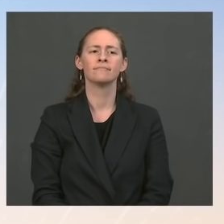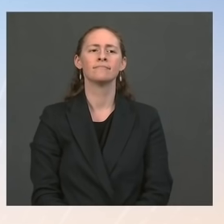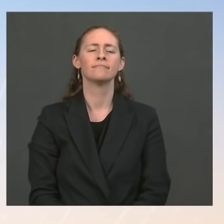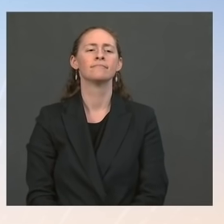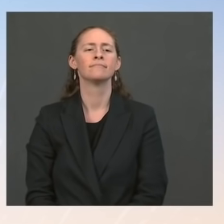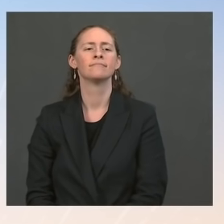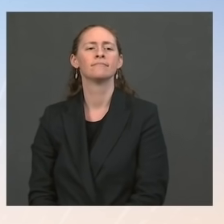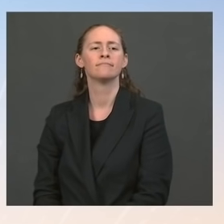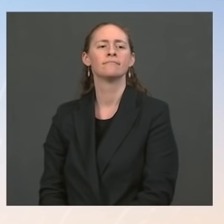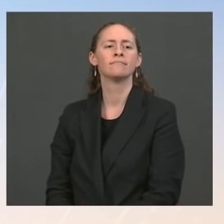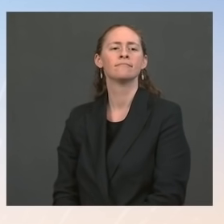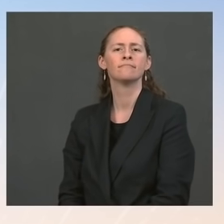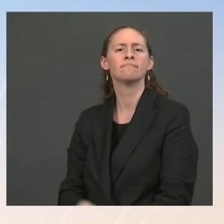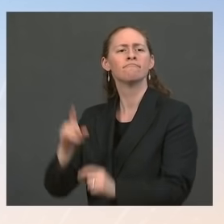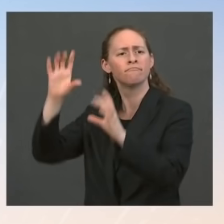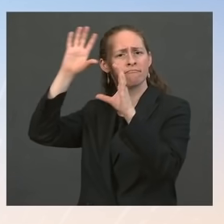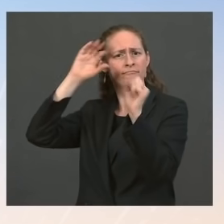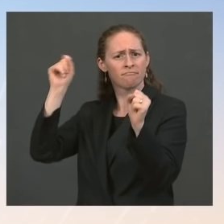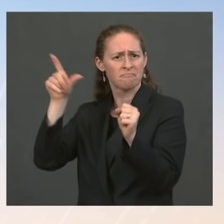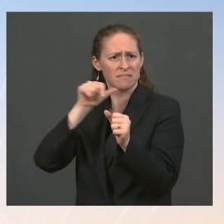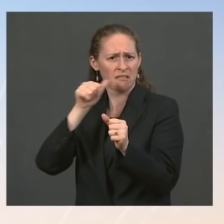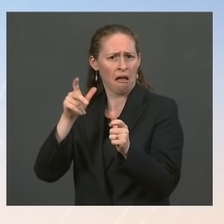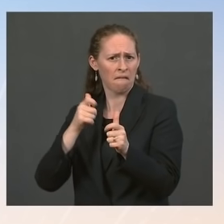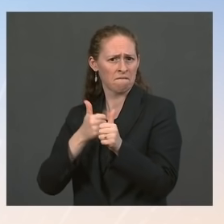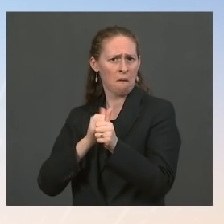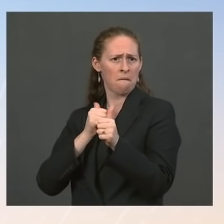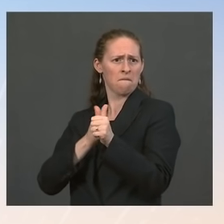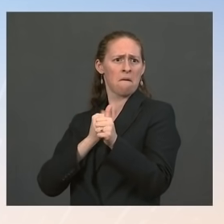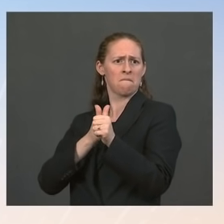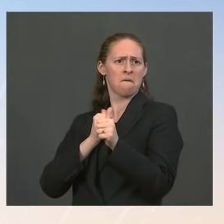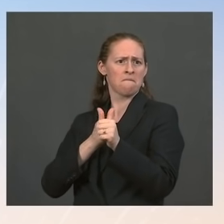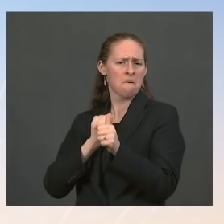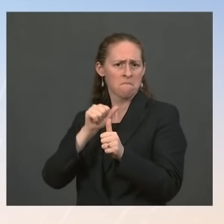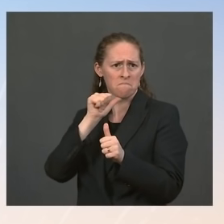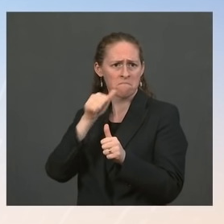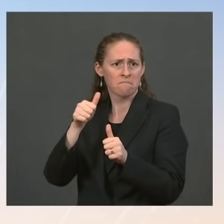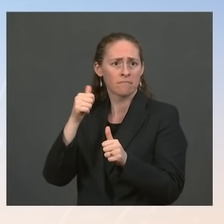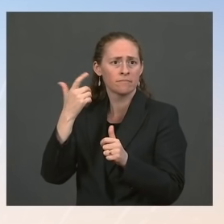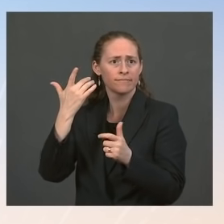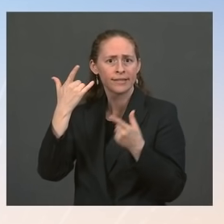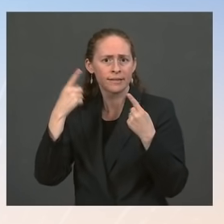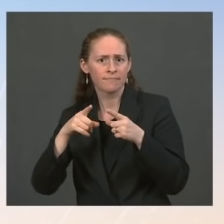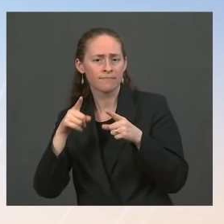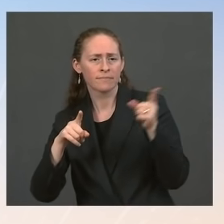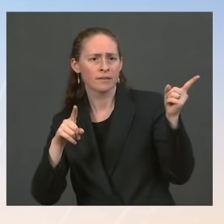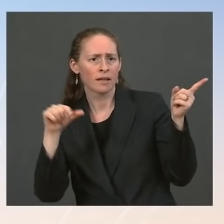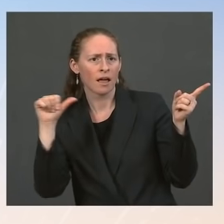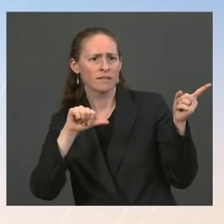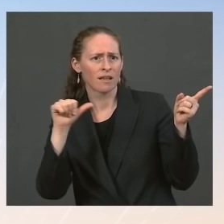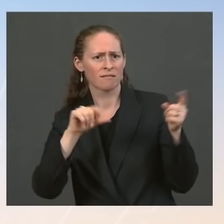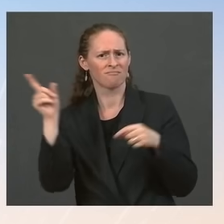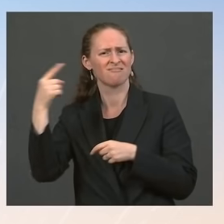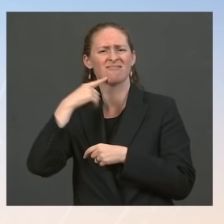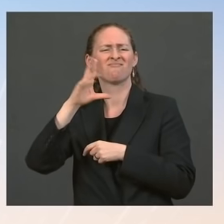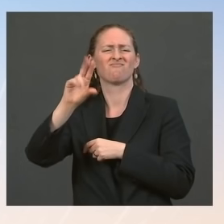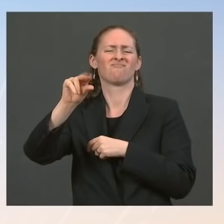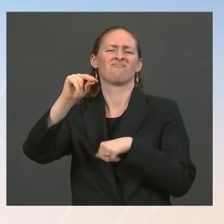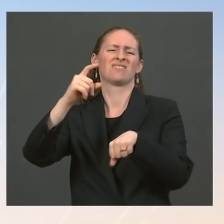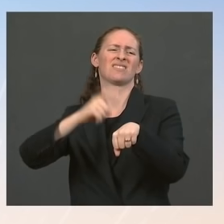from the historical implications of leaving Afghanistan. He's noted that it was "time to end a 20-year war." He has said that he is not going to